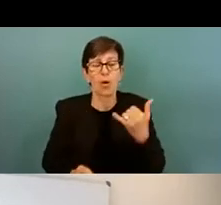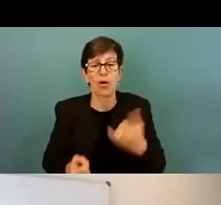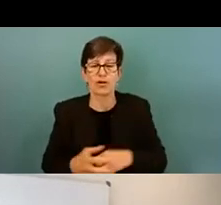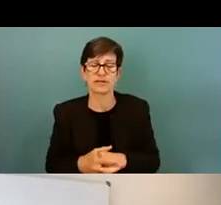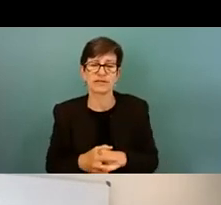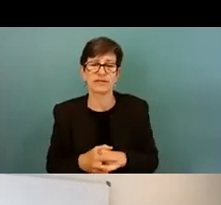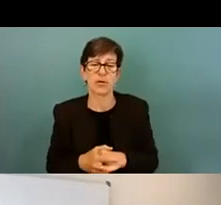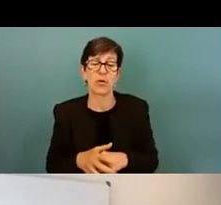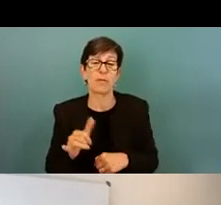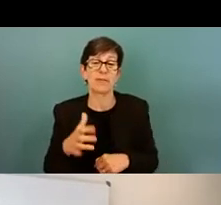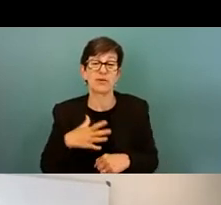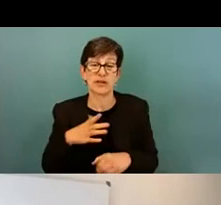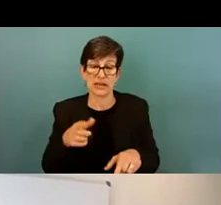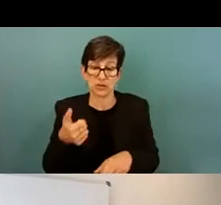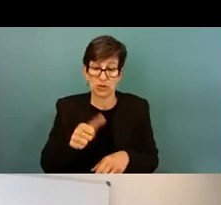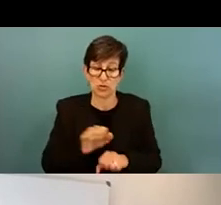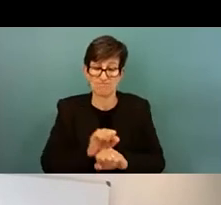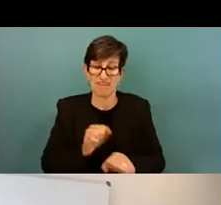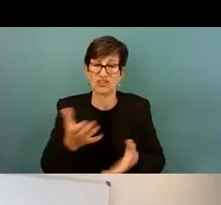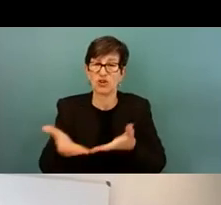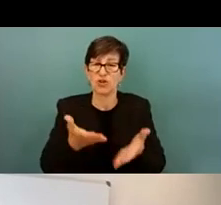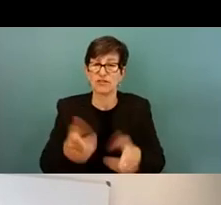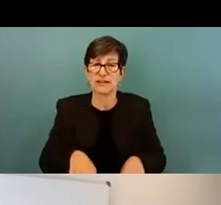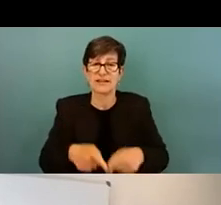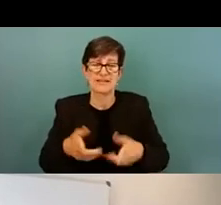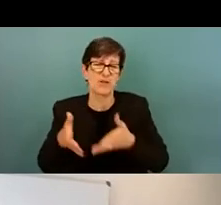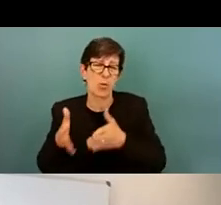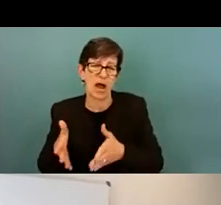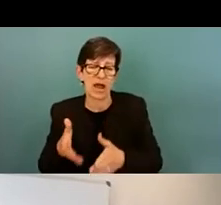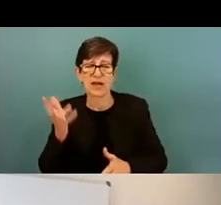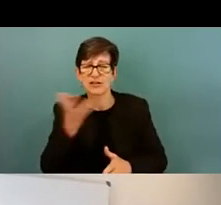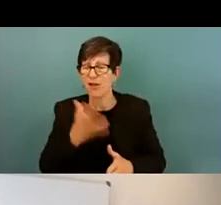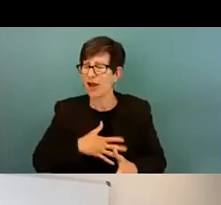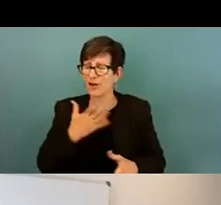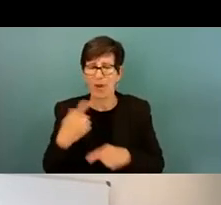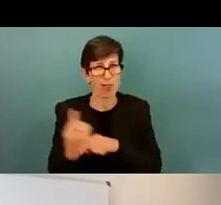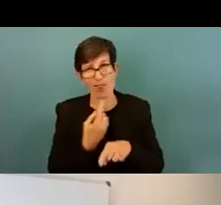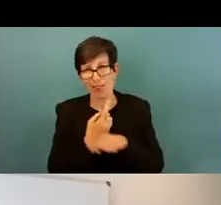ways. So I'm not meaning to be waffley, it's just that it's a sort of a yes and no or both-and